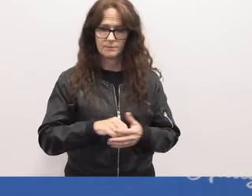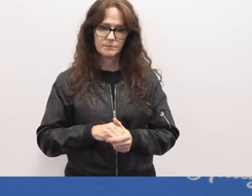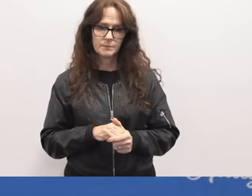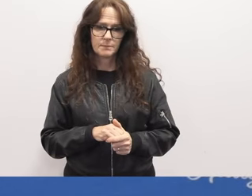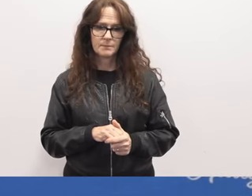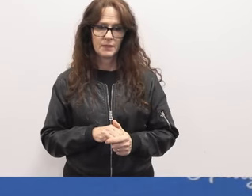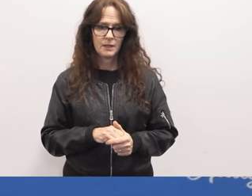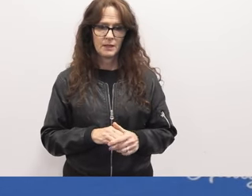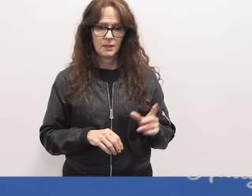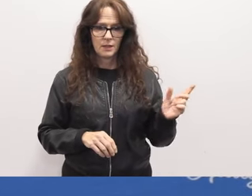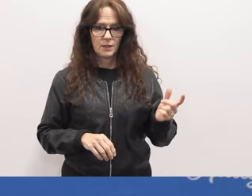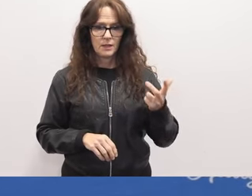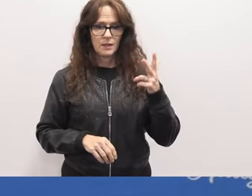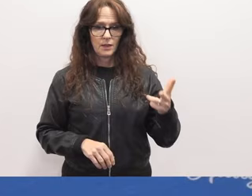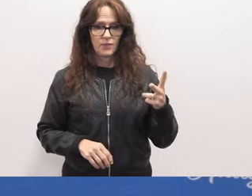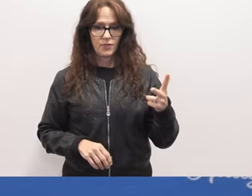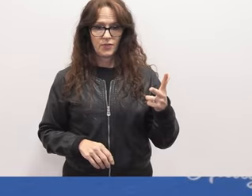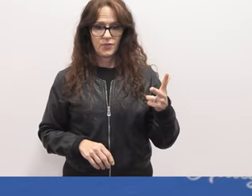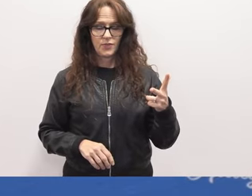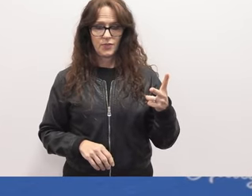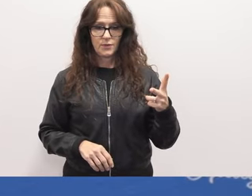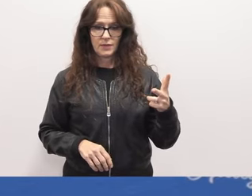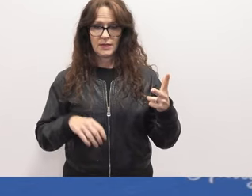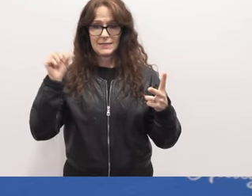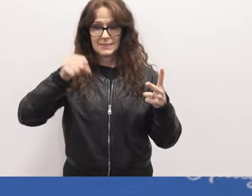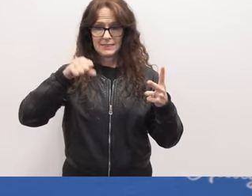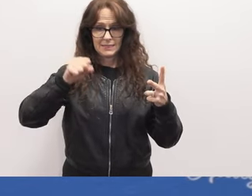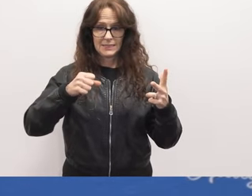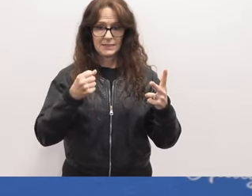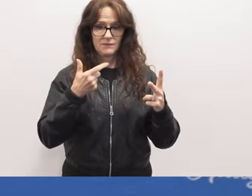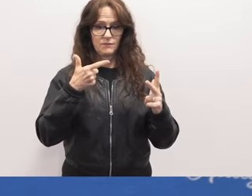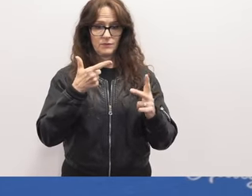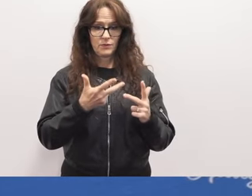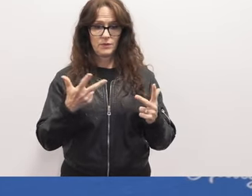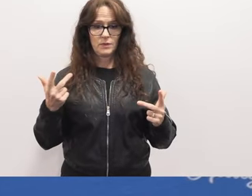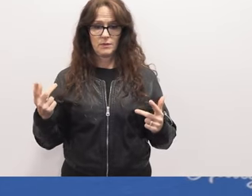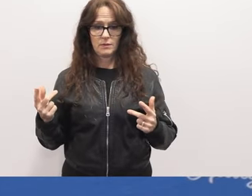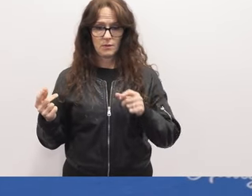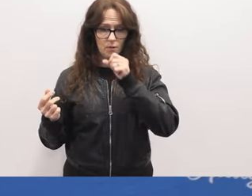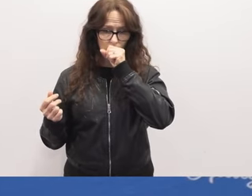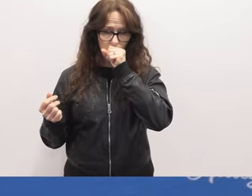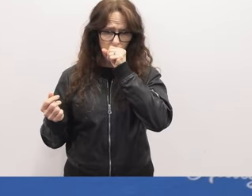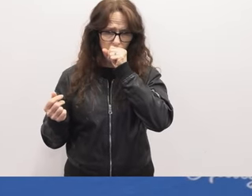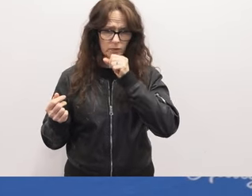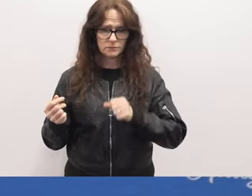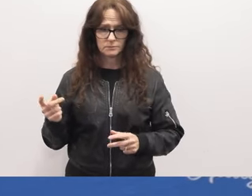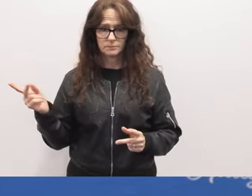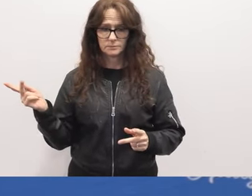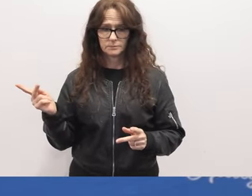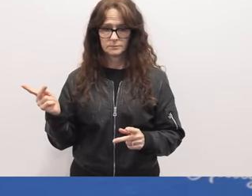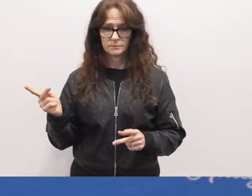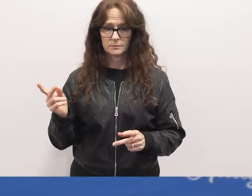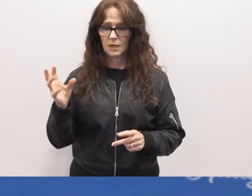we have three of us for goal three. And I'm not sure, Mr. Otto,